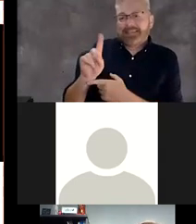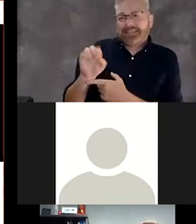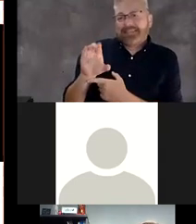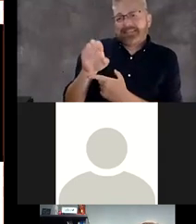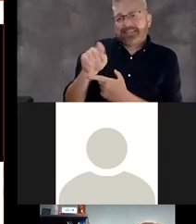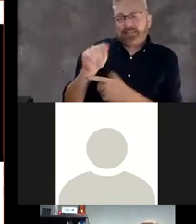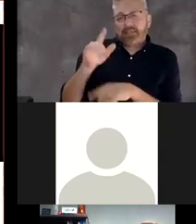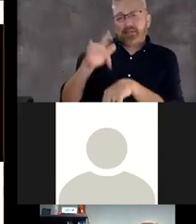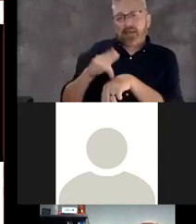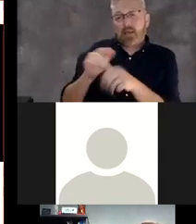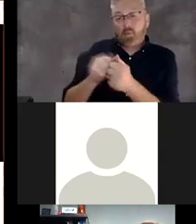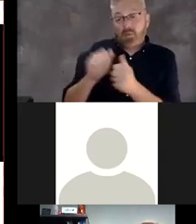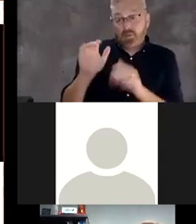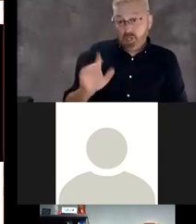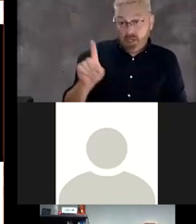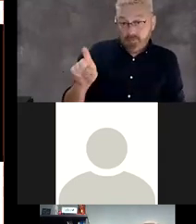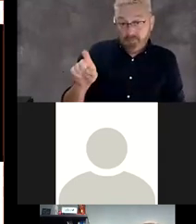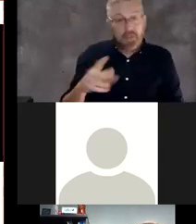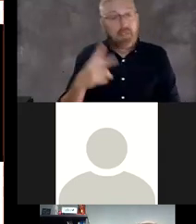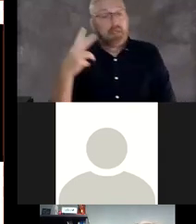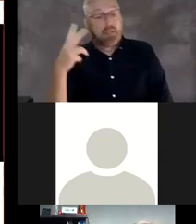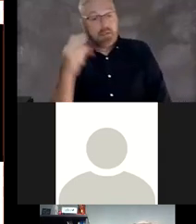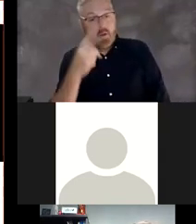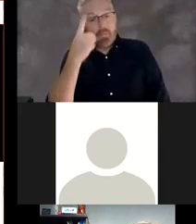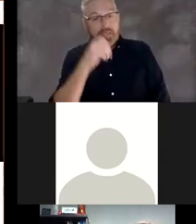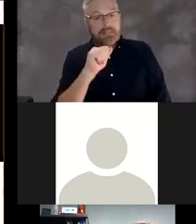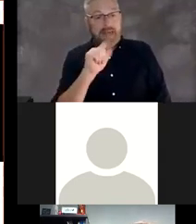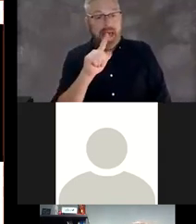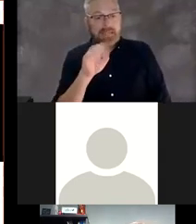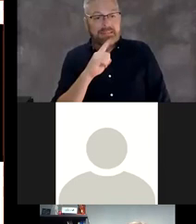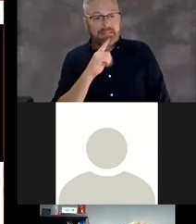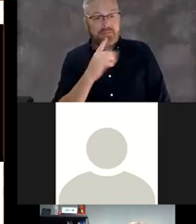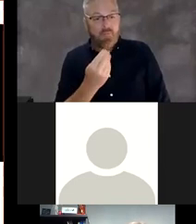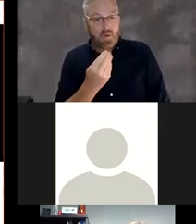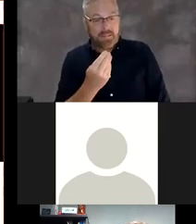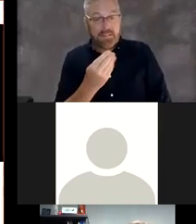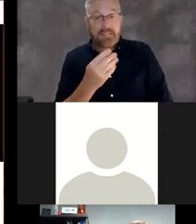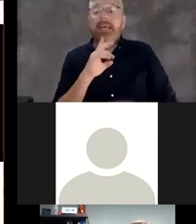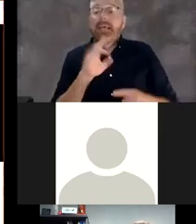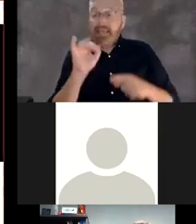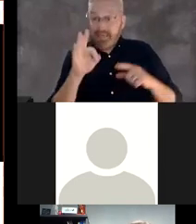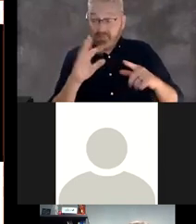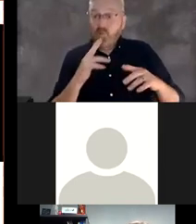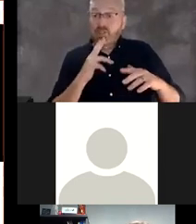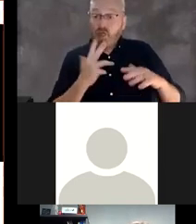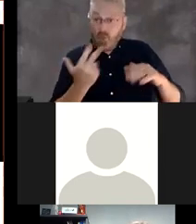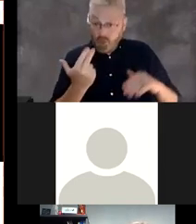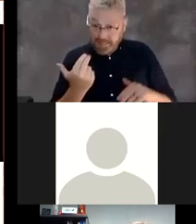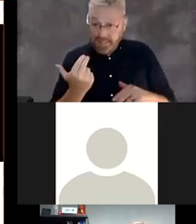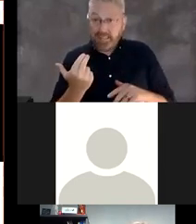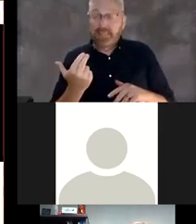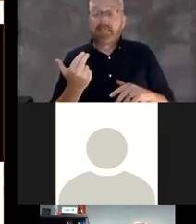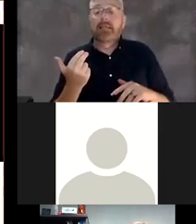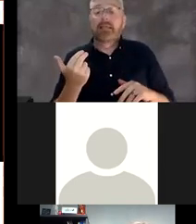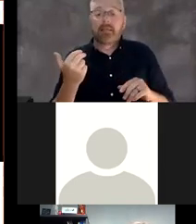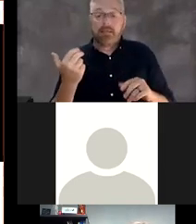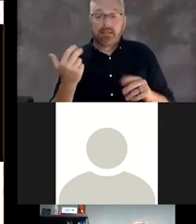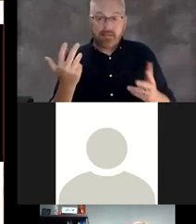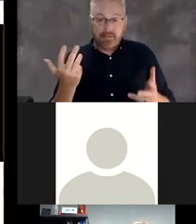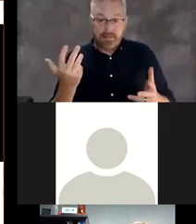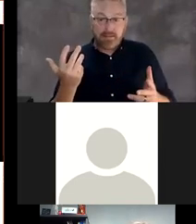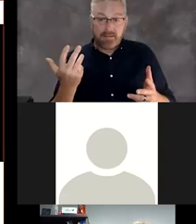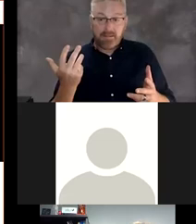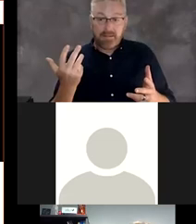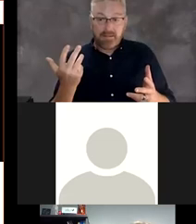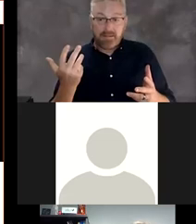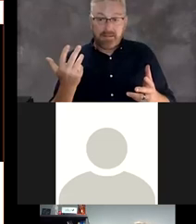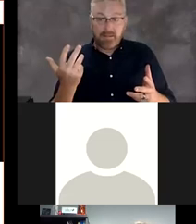NO, BECAUSE ALEX IS 14. IF ALEX WAS 13, IT WOULD BE